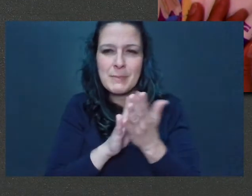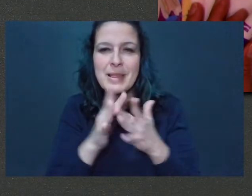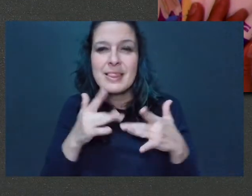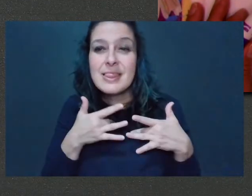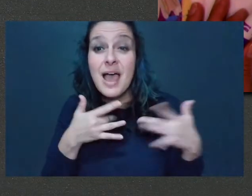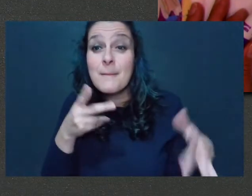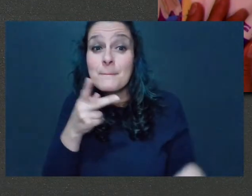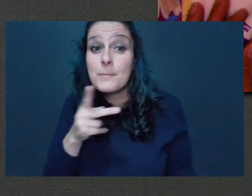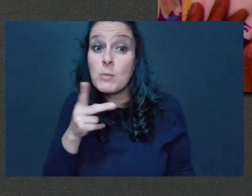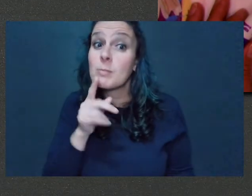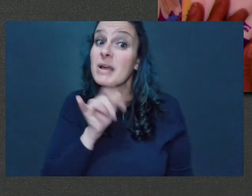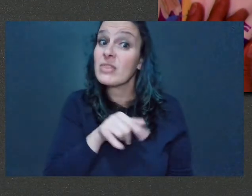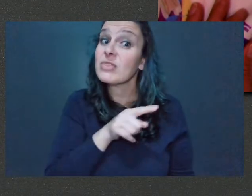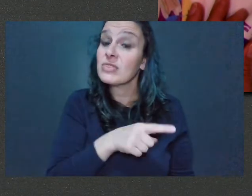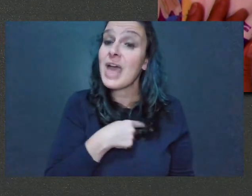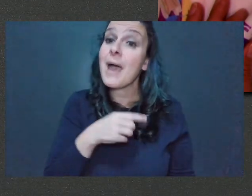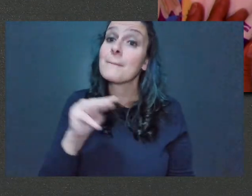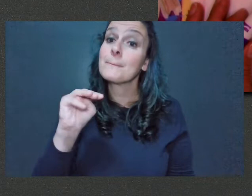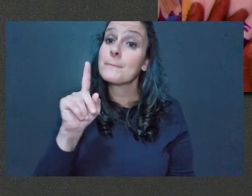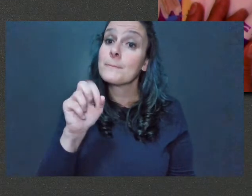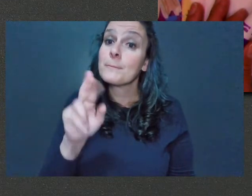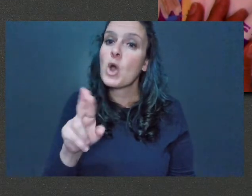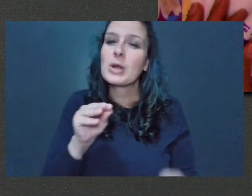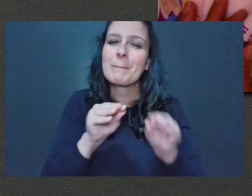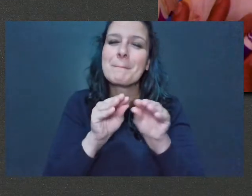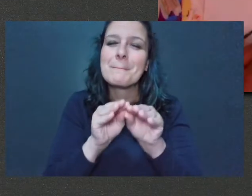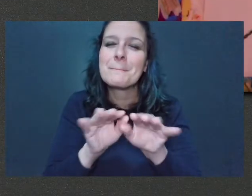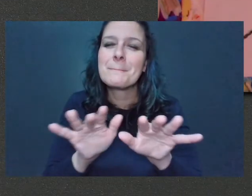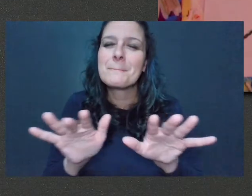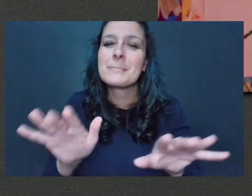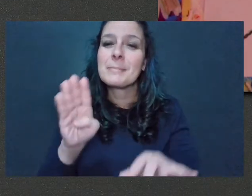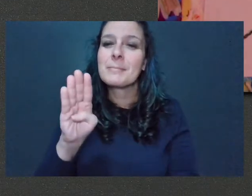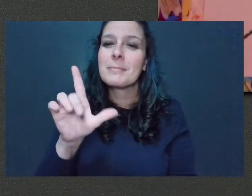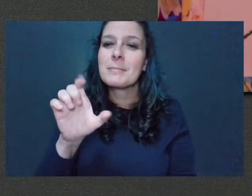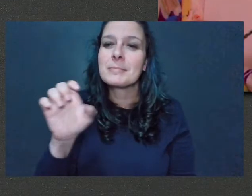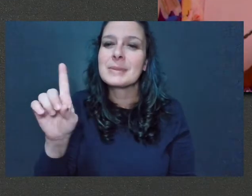but that marker is bleeding into that paper, turning it to paint.